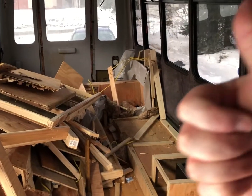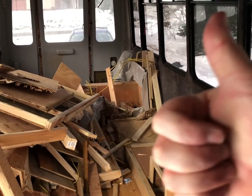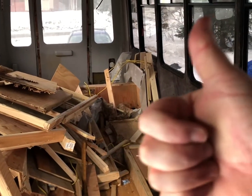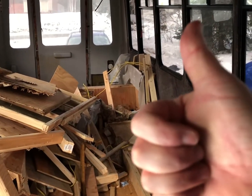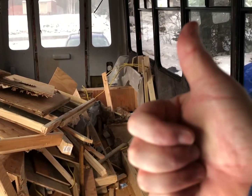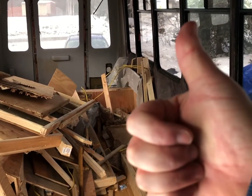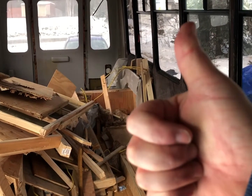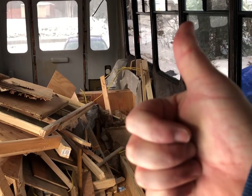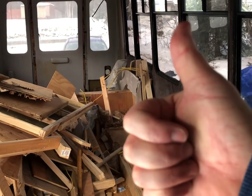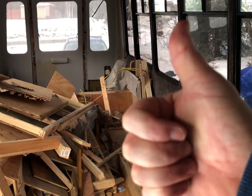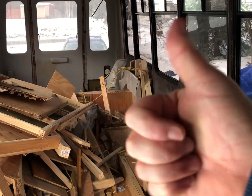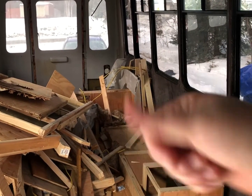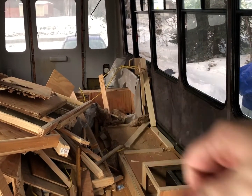Looks good.